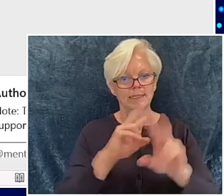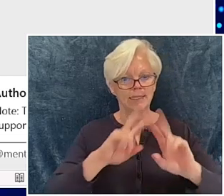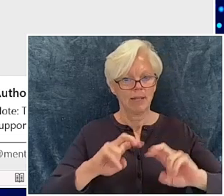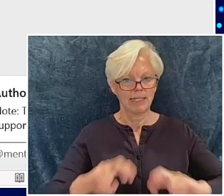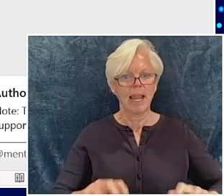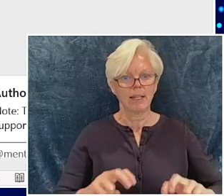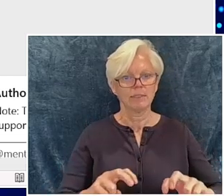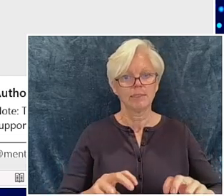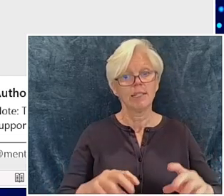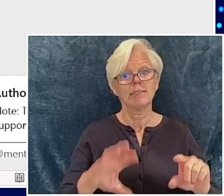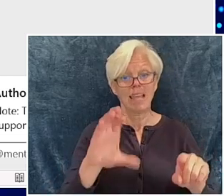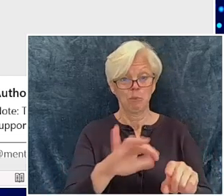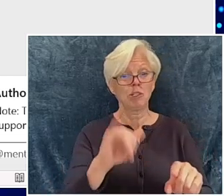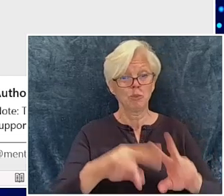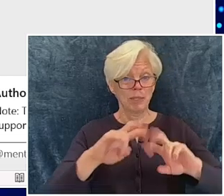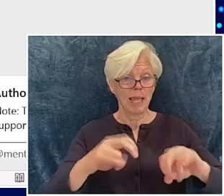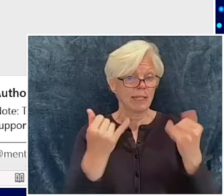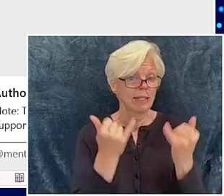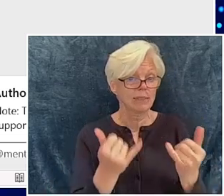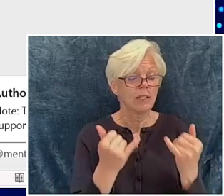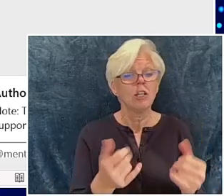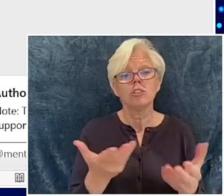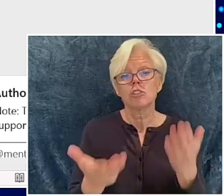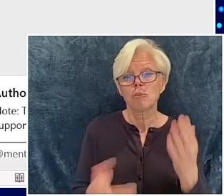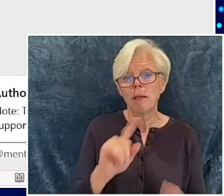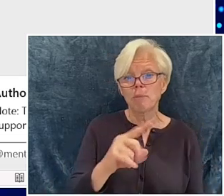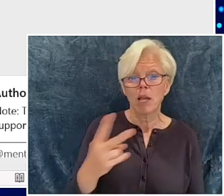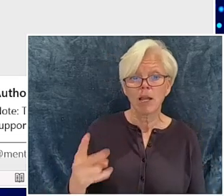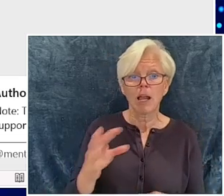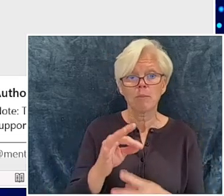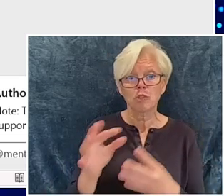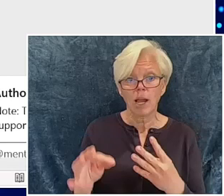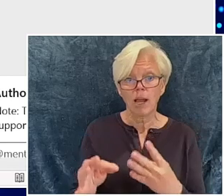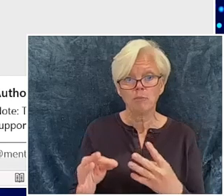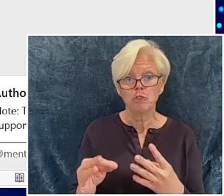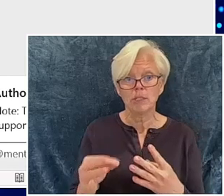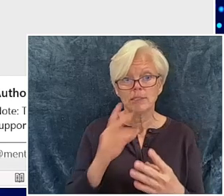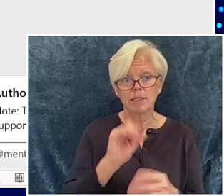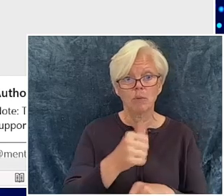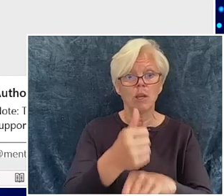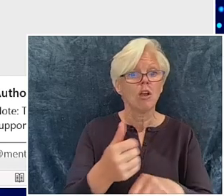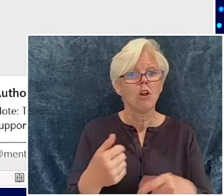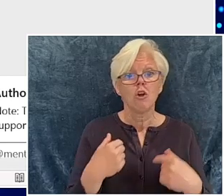So there may be a couple of options that we can put up here. We haven't landed on a specific number yet.